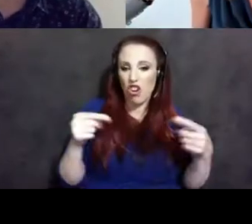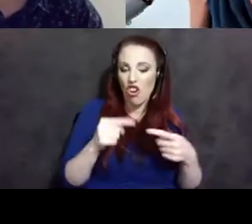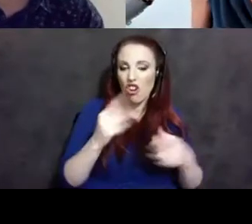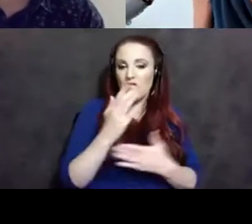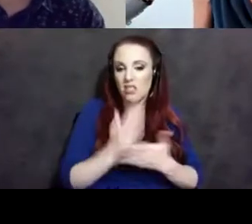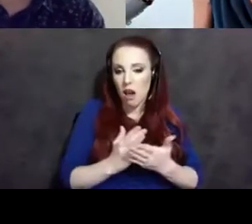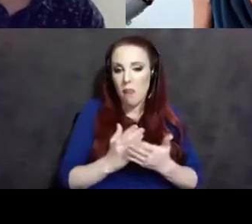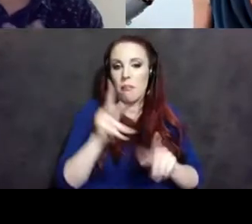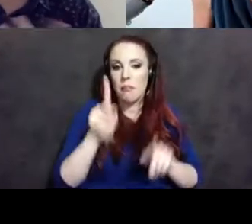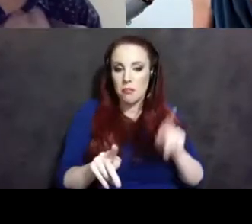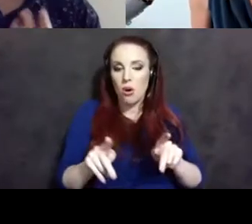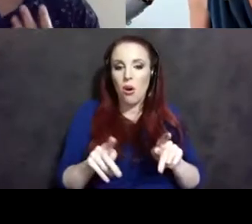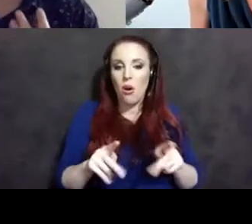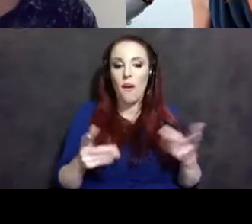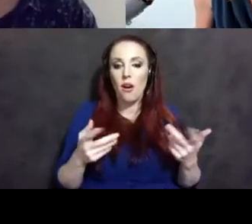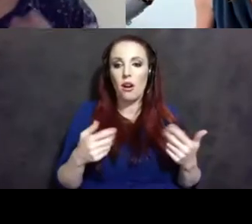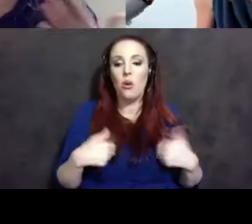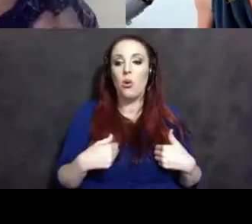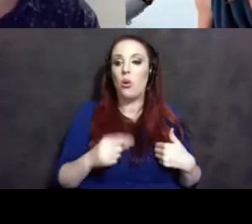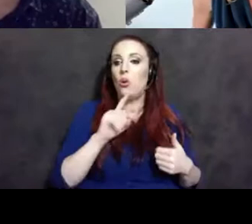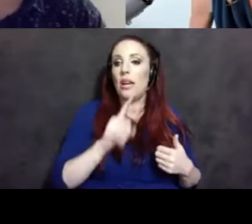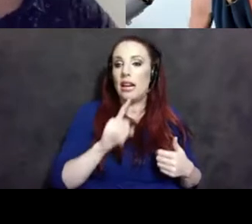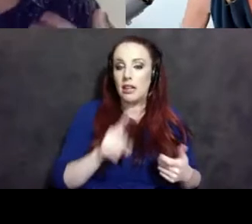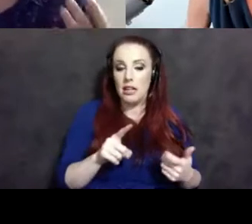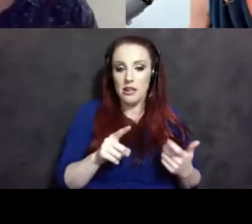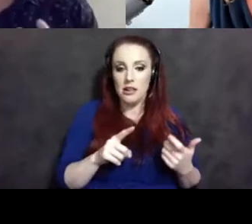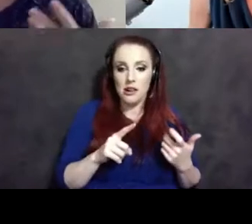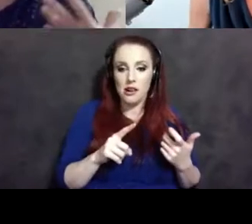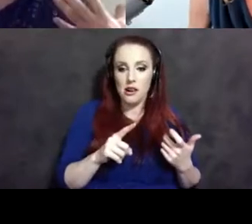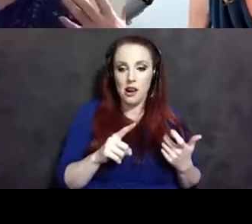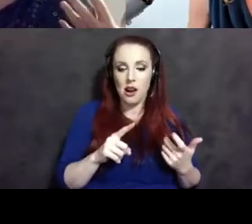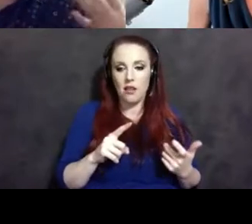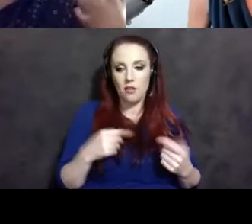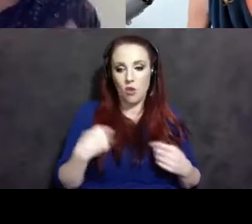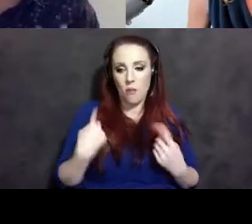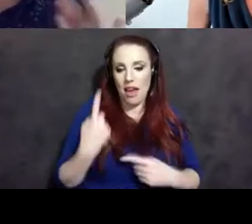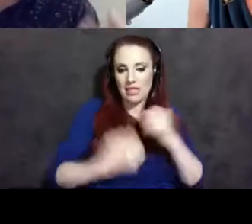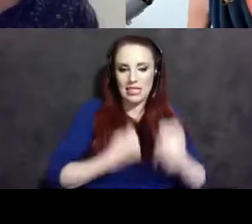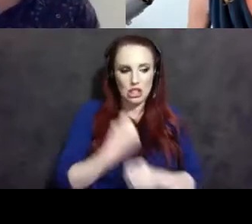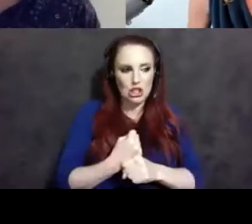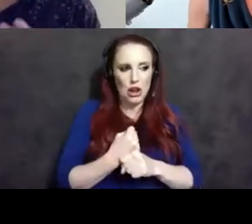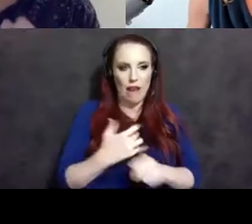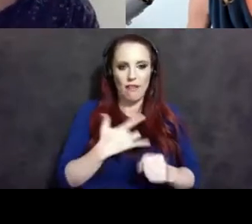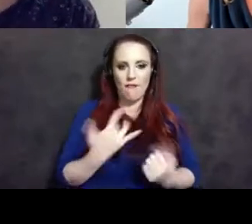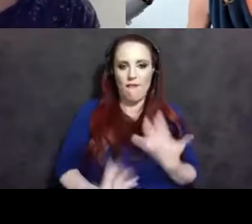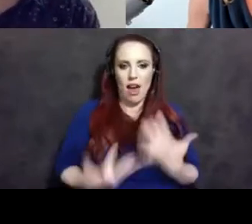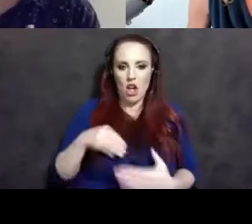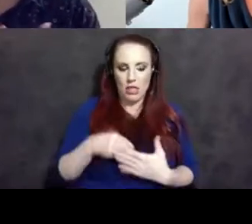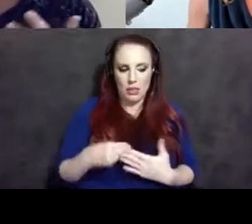And what I'm really building for the past two years was this fire inside of me and designers